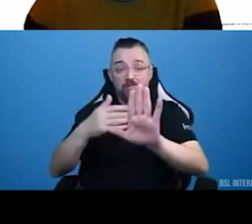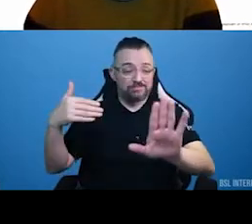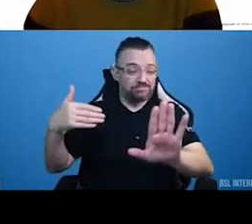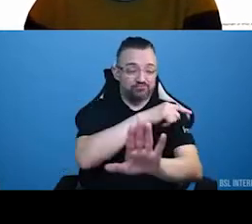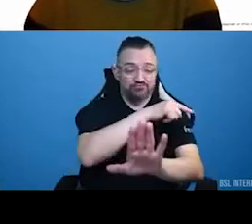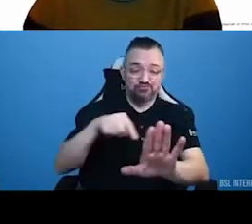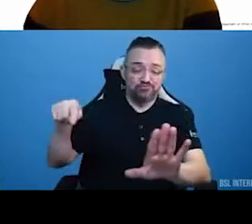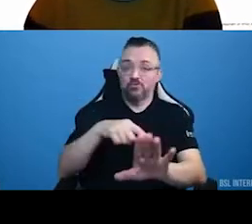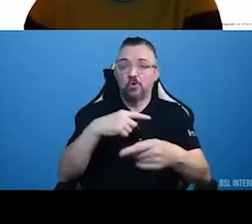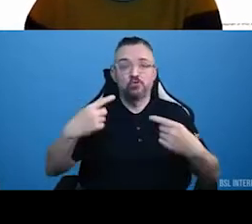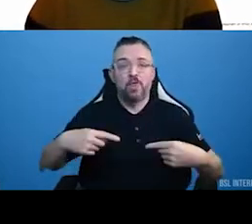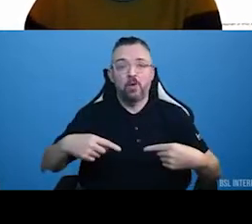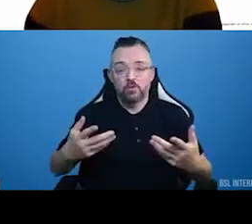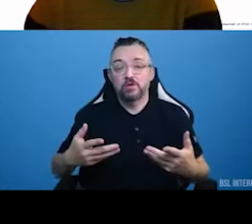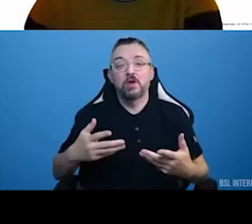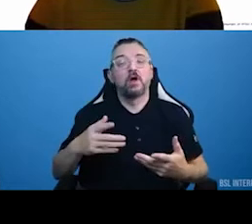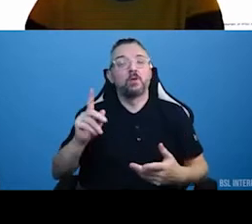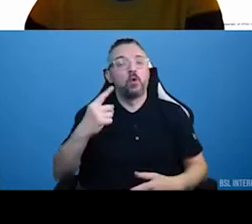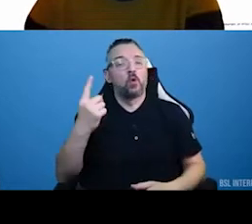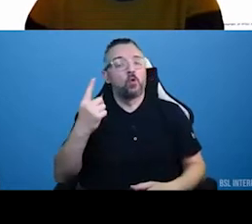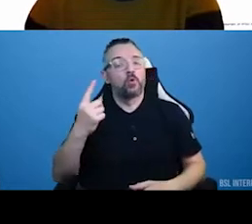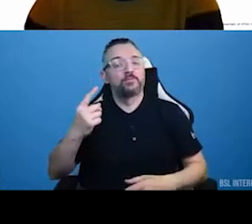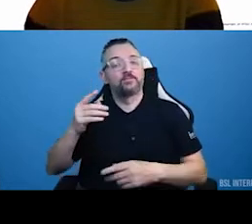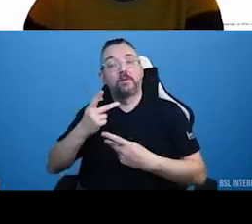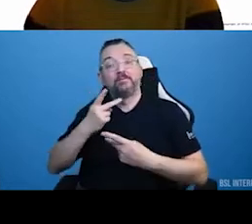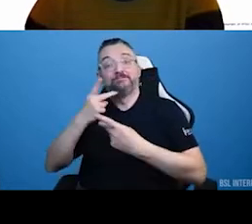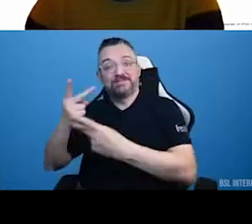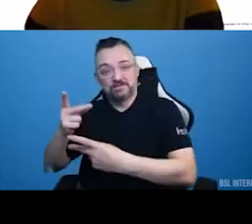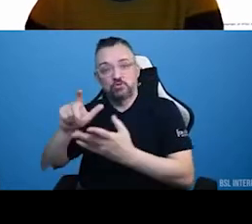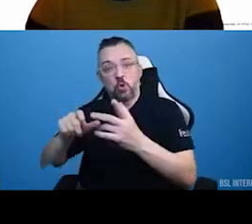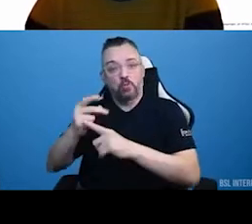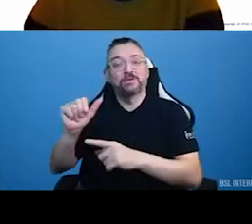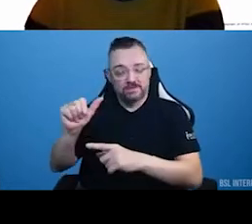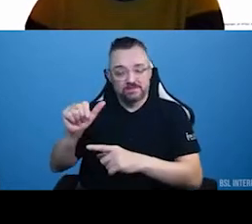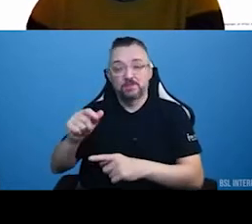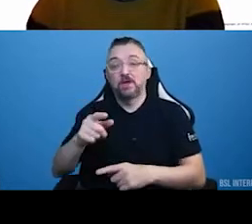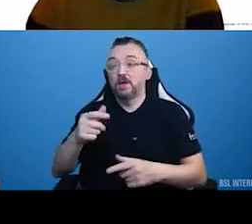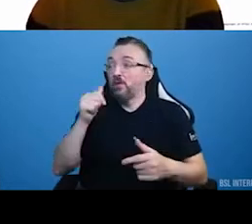who were able to see this. So we had time in After the Pandemic last week,